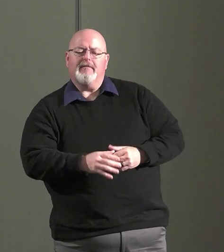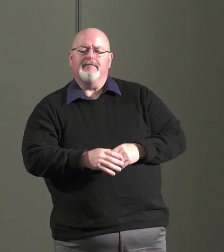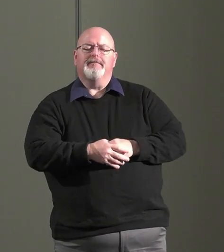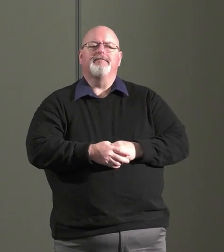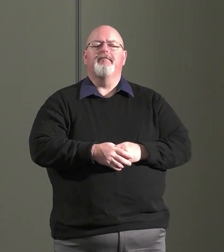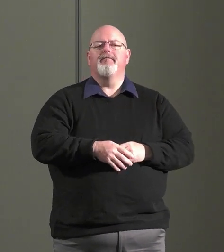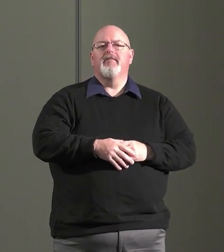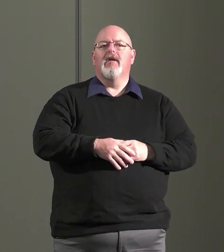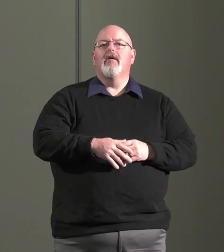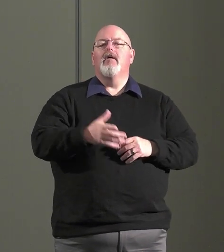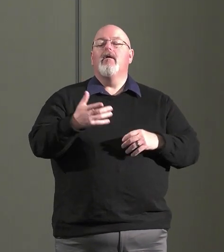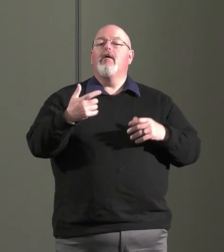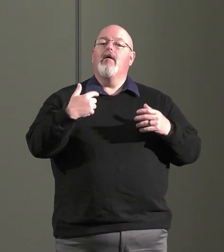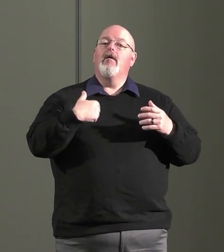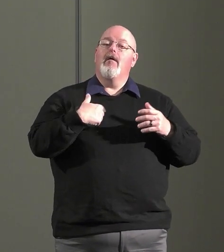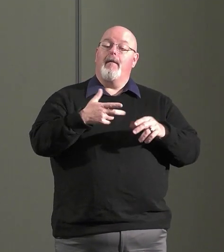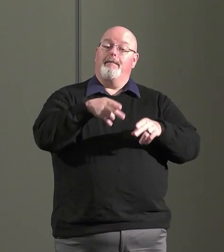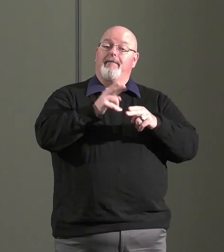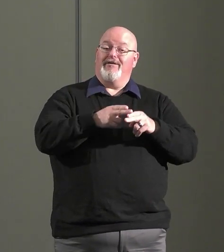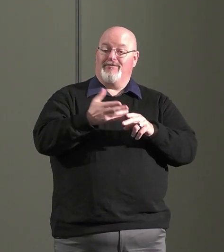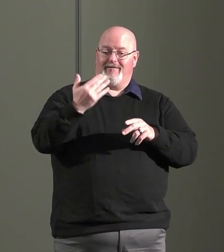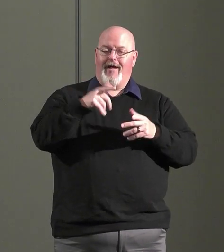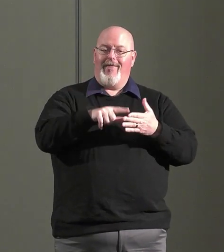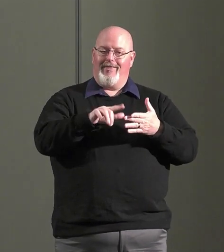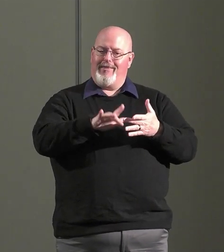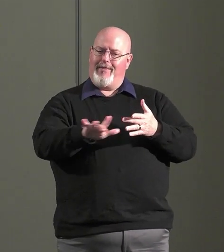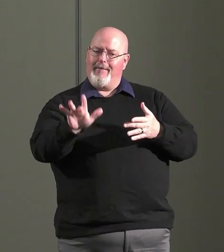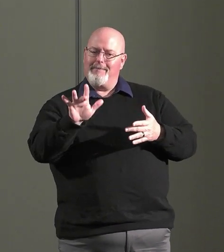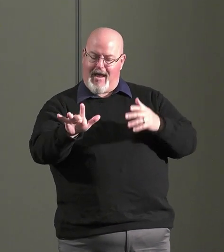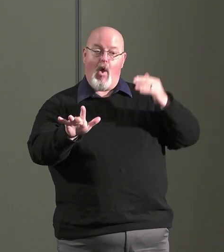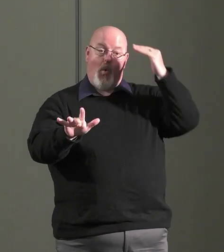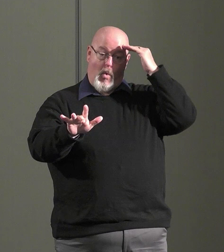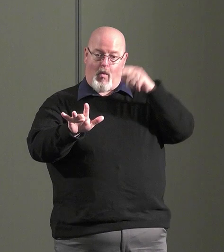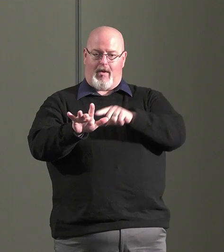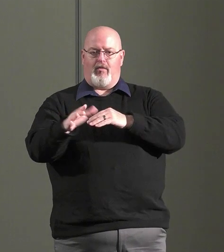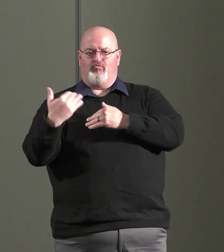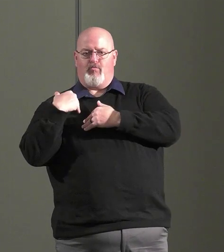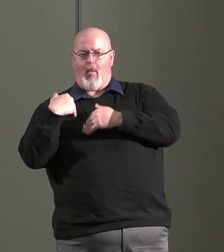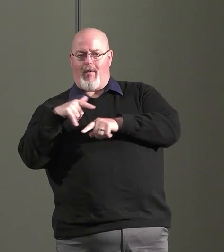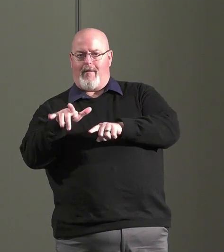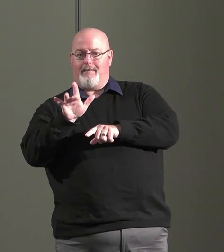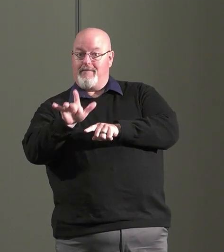And so, you know, as I mentioned before the button knowing the role of the button is